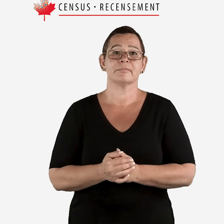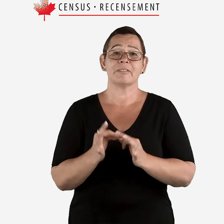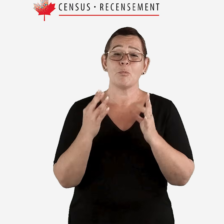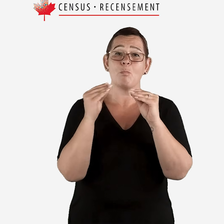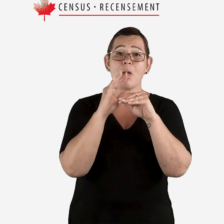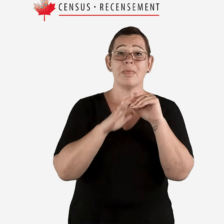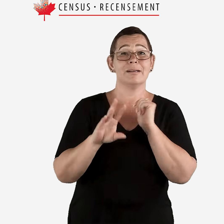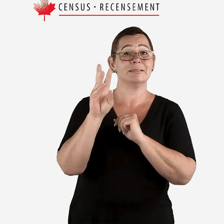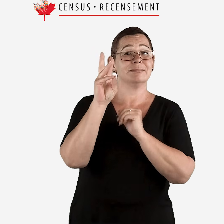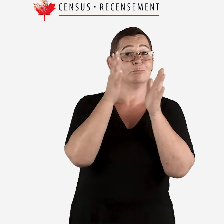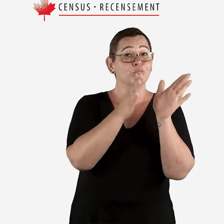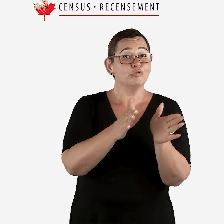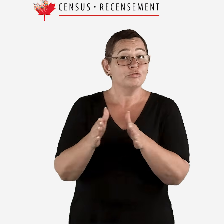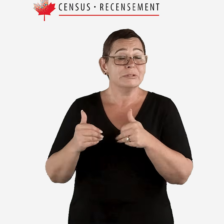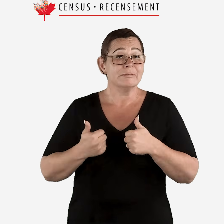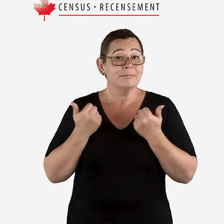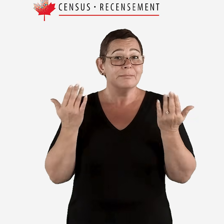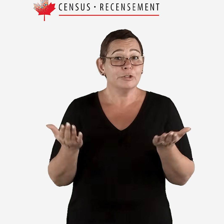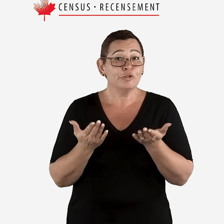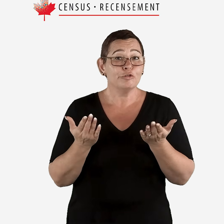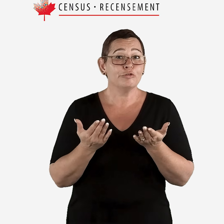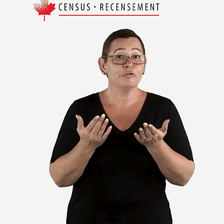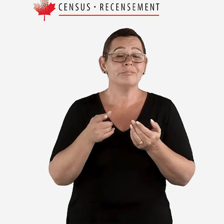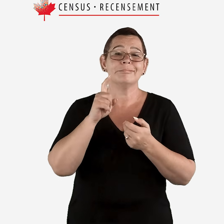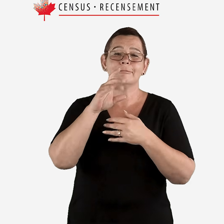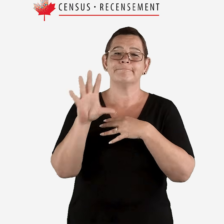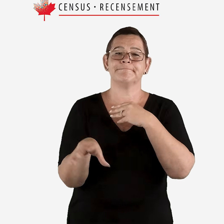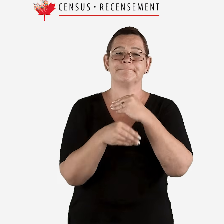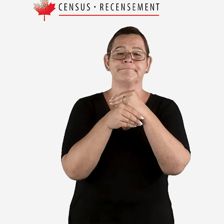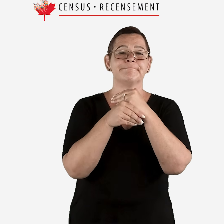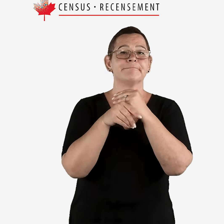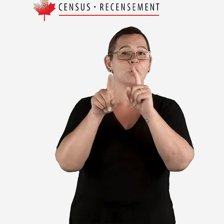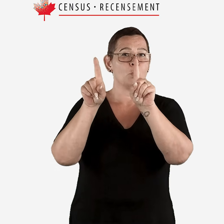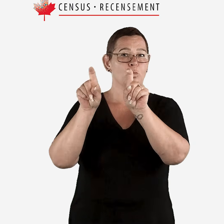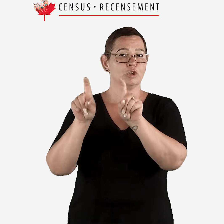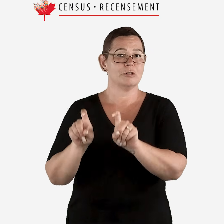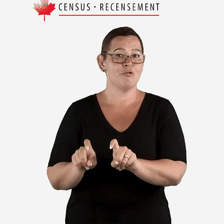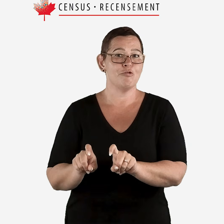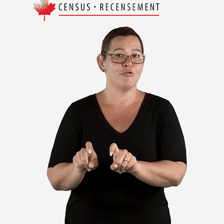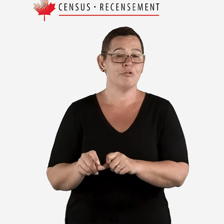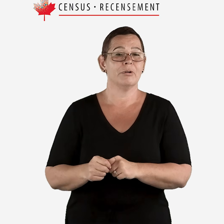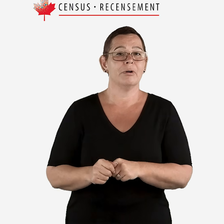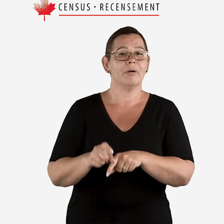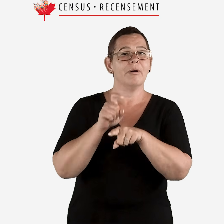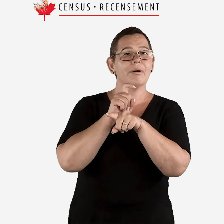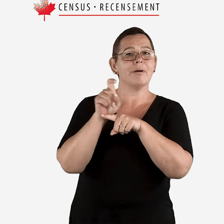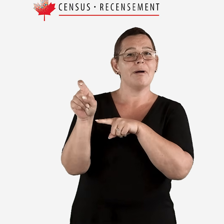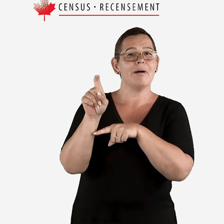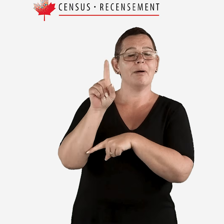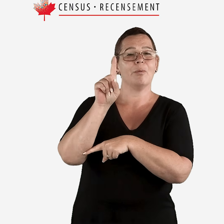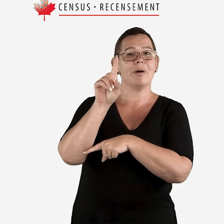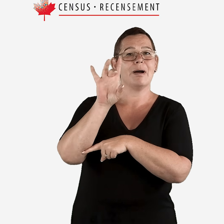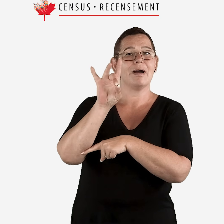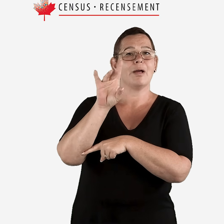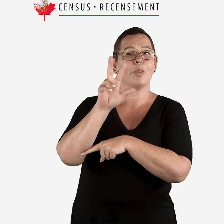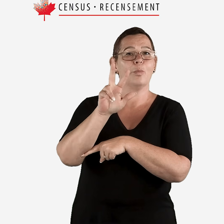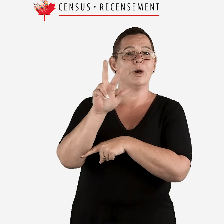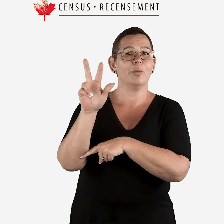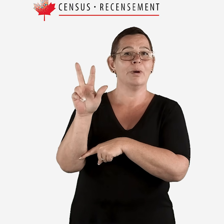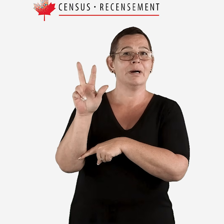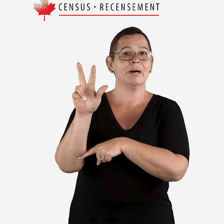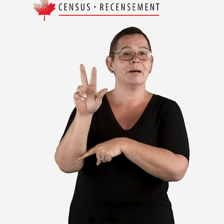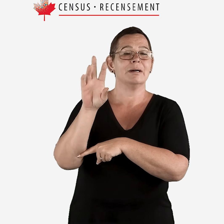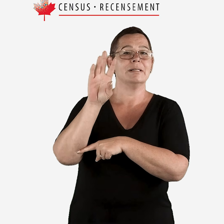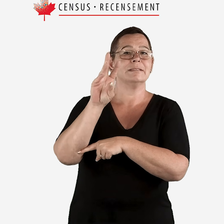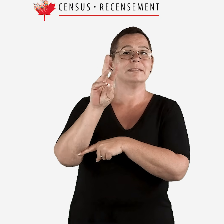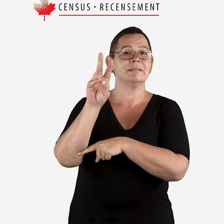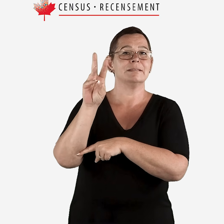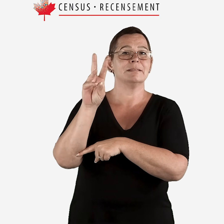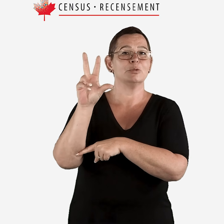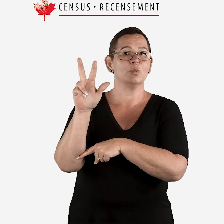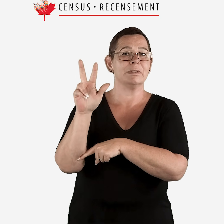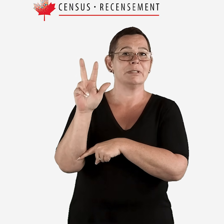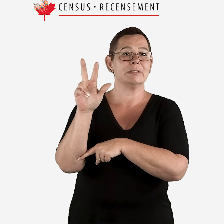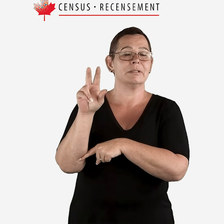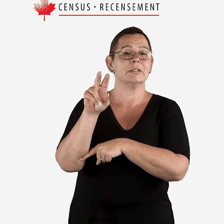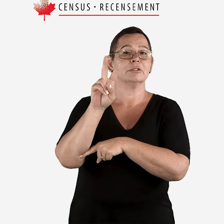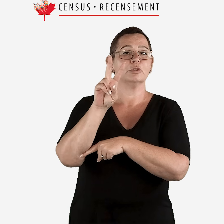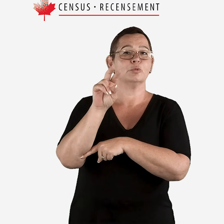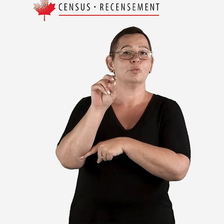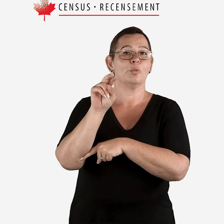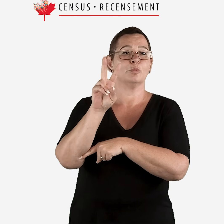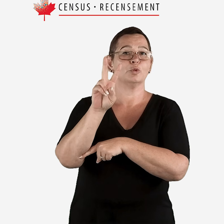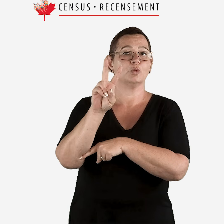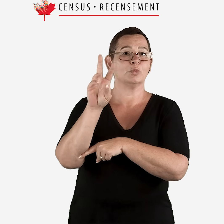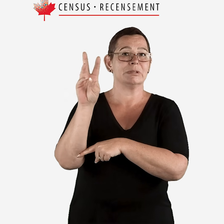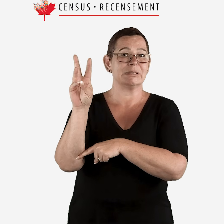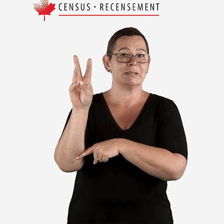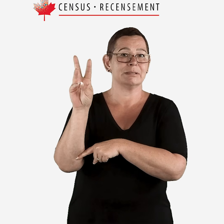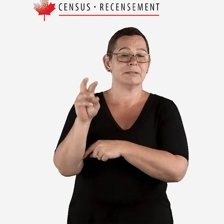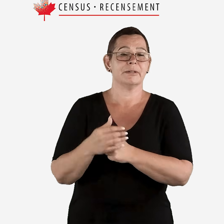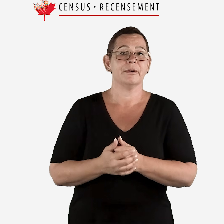If more than six persons live here, you will need an extra questionnaire; call 1-833-663-2026.